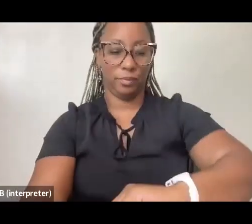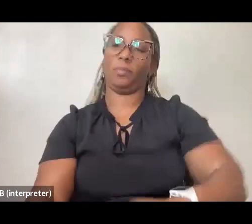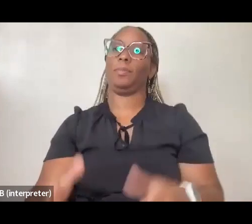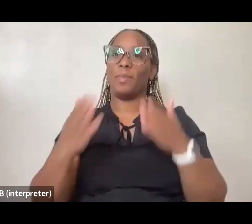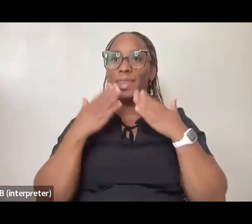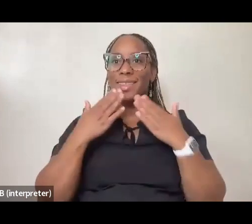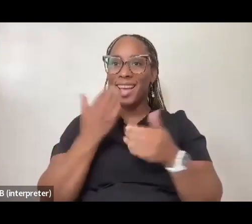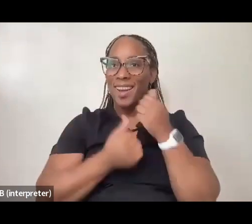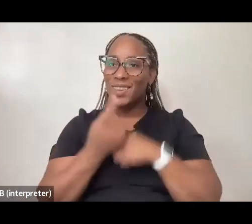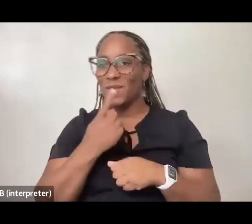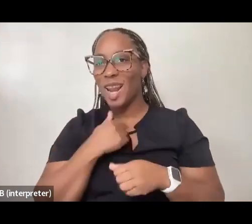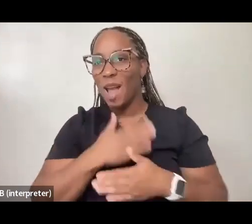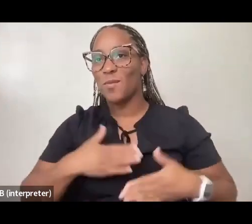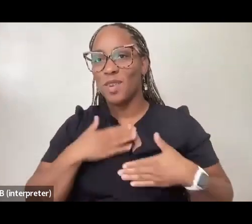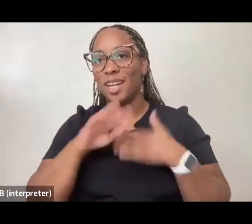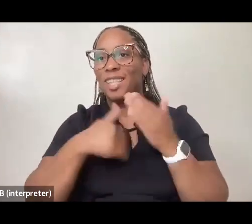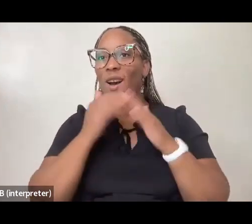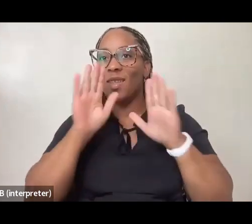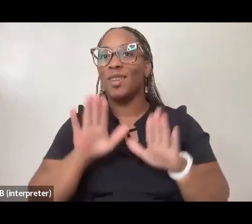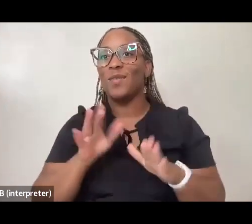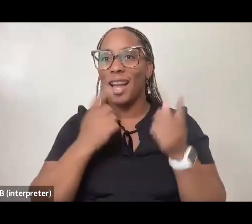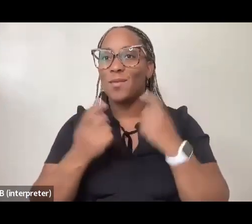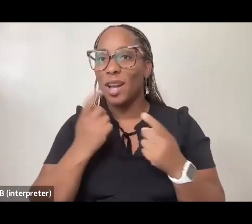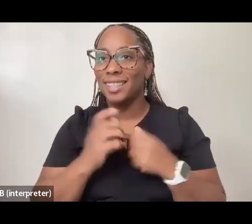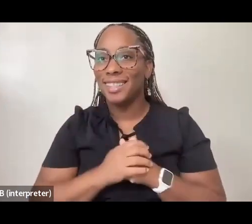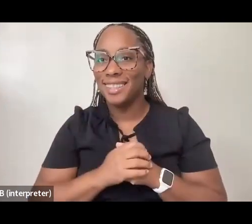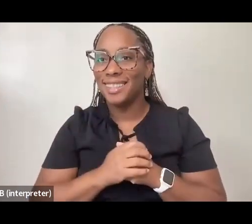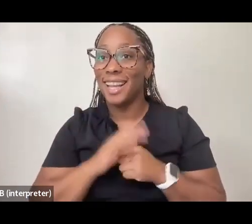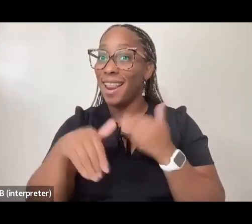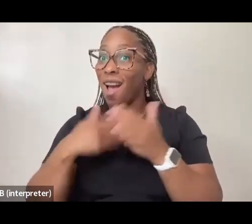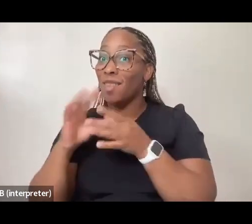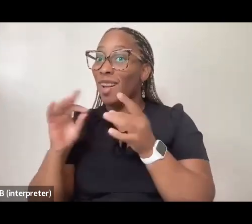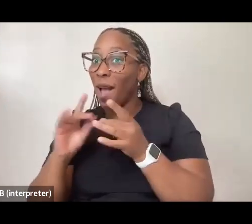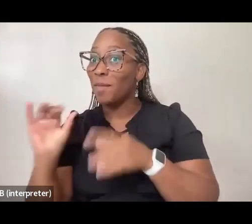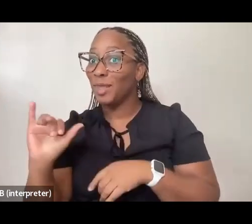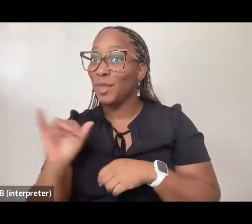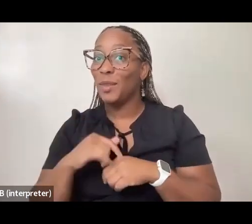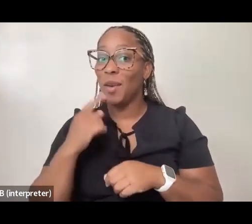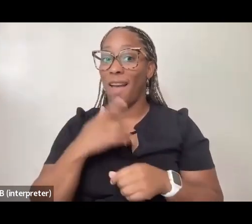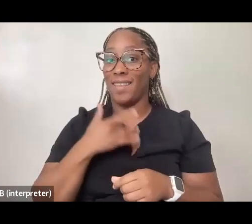I appreciate all of the great questions and all of the comments. I feel like I learned a great